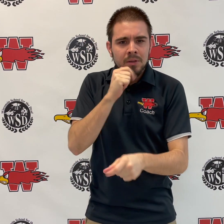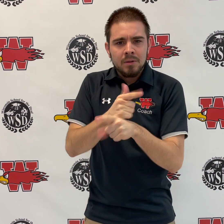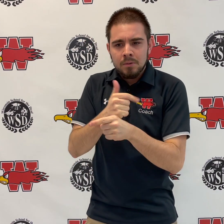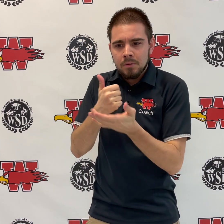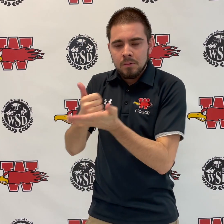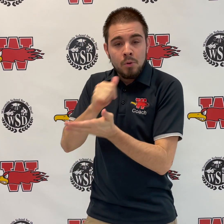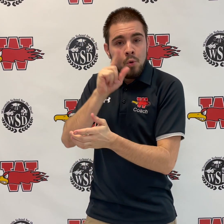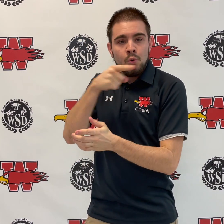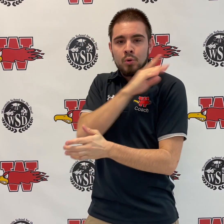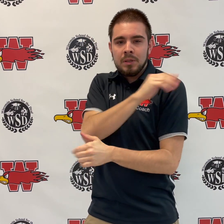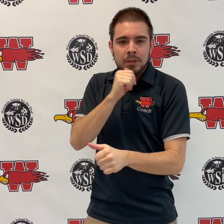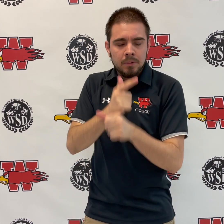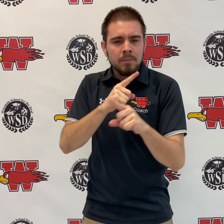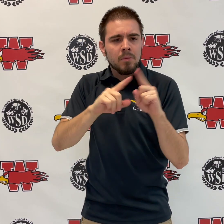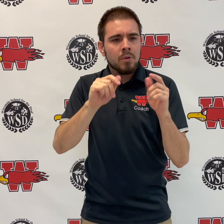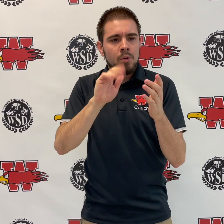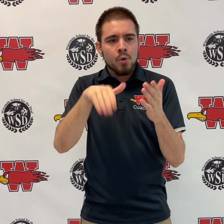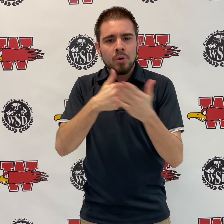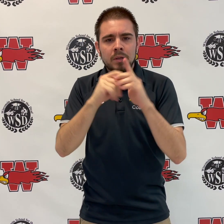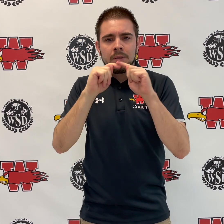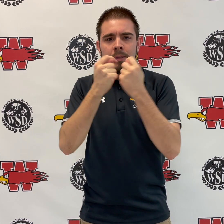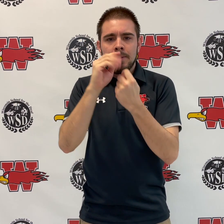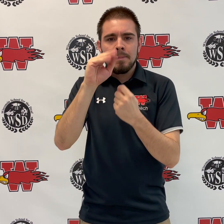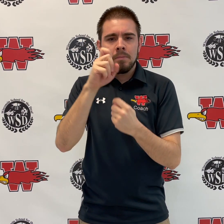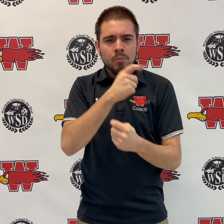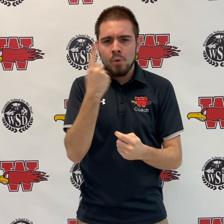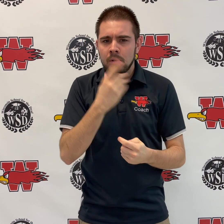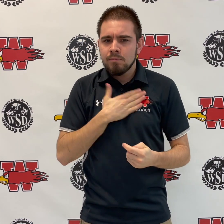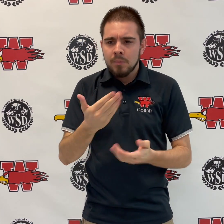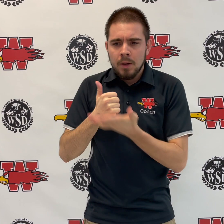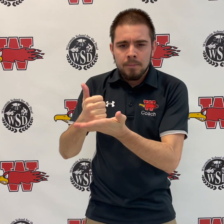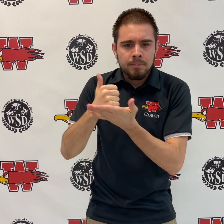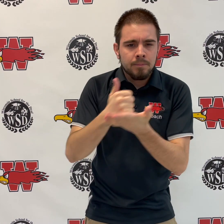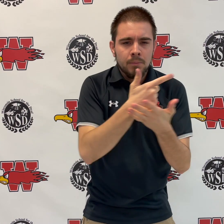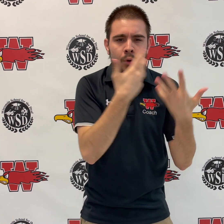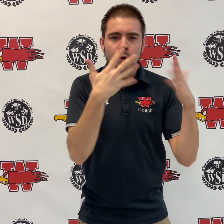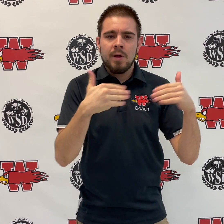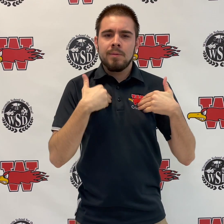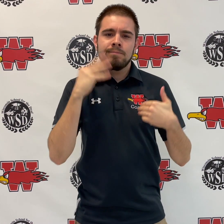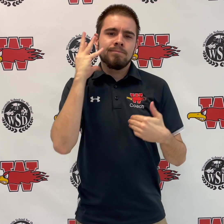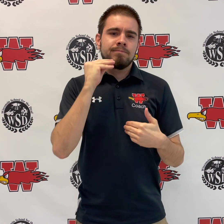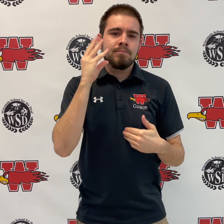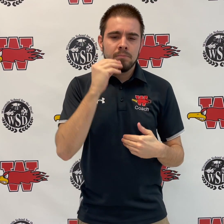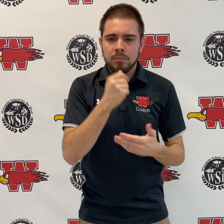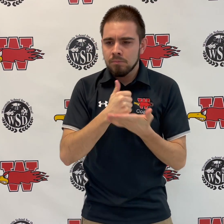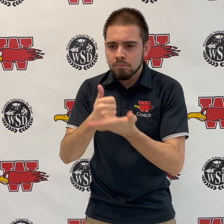sure to help her sister. But not only her sister, but all of the other teammates. She has a great